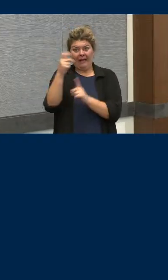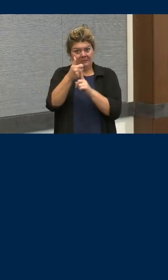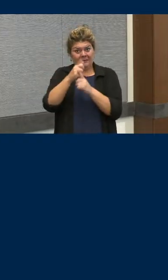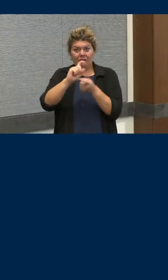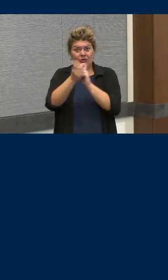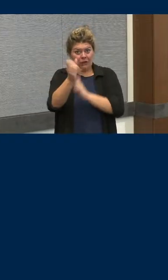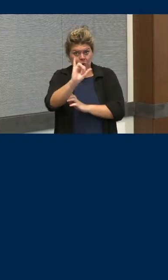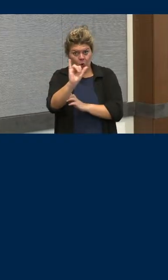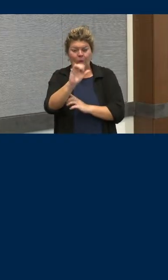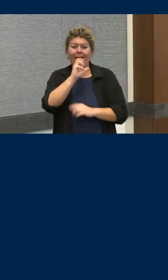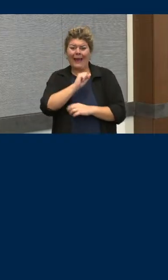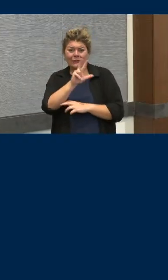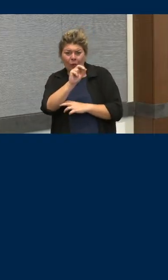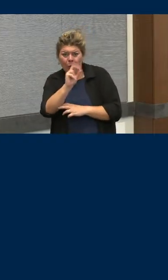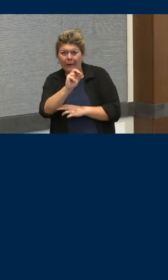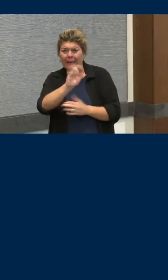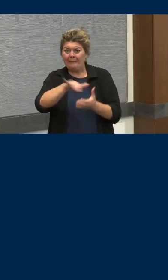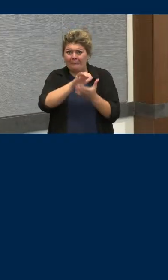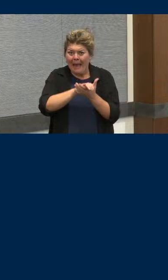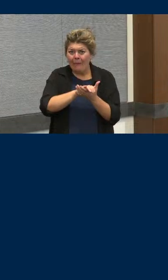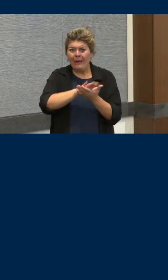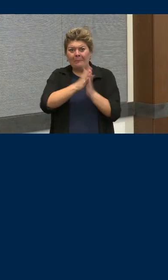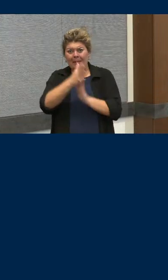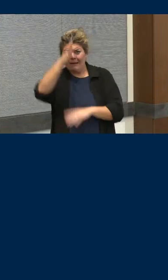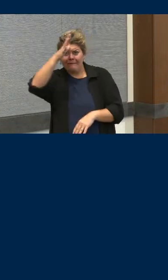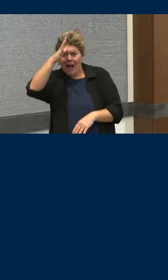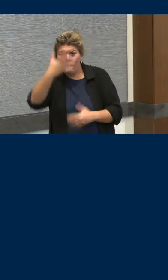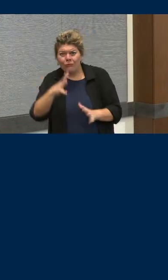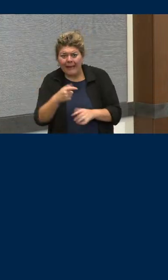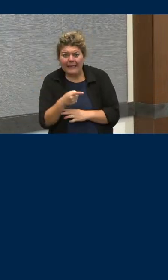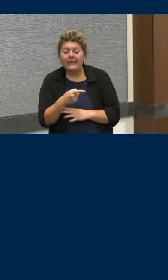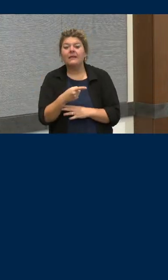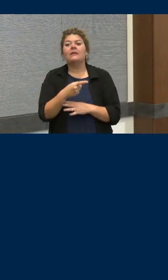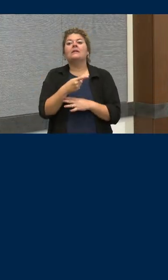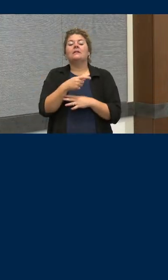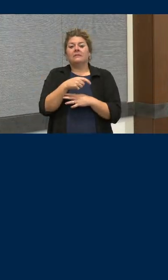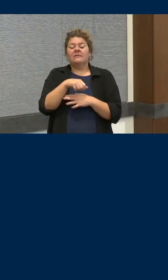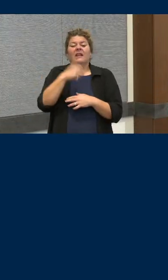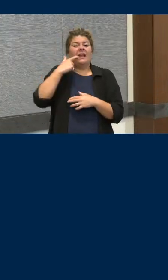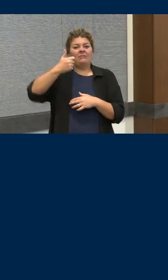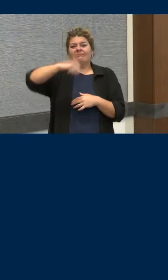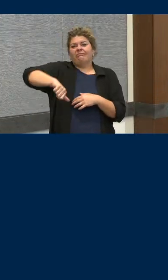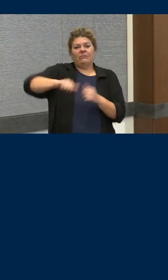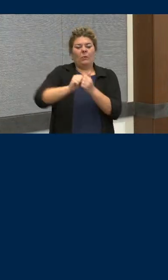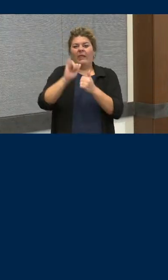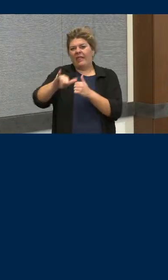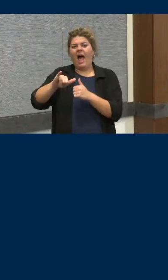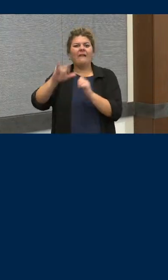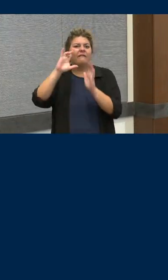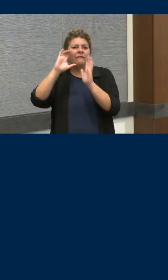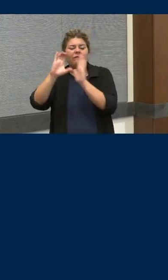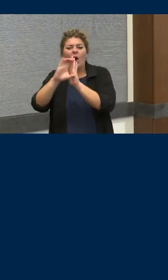rejection for membership in the photojournalist cooperative